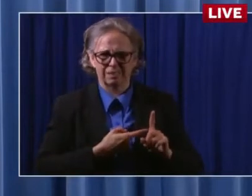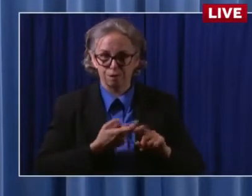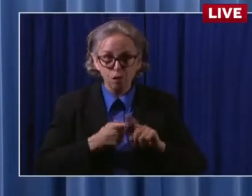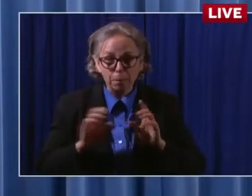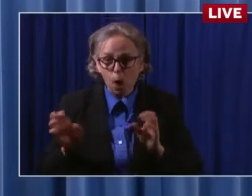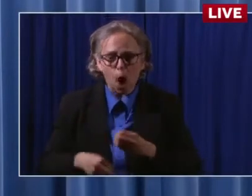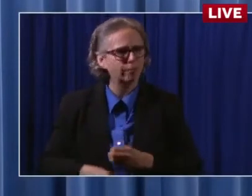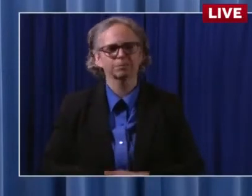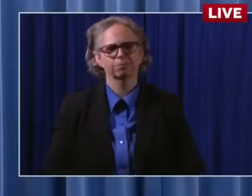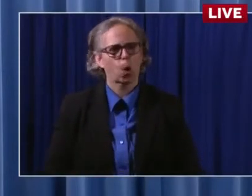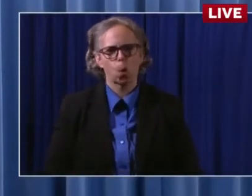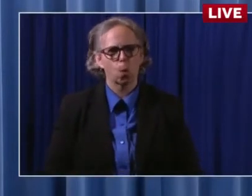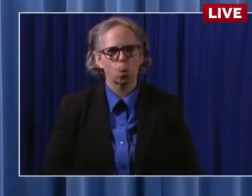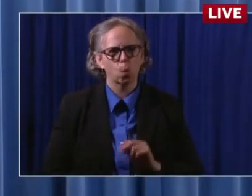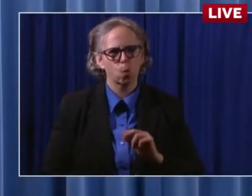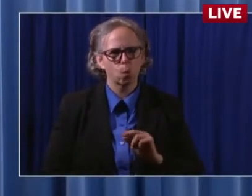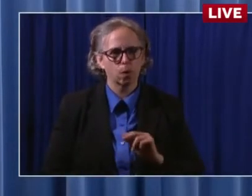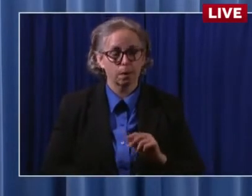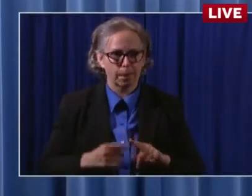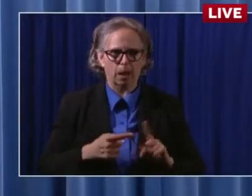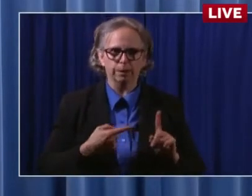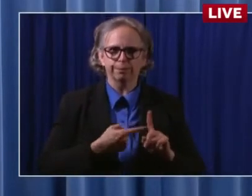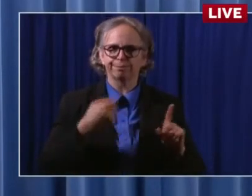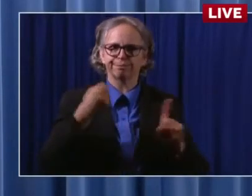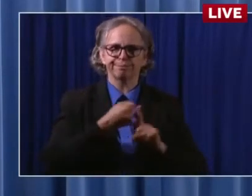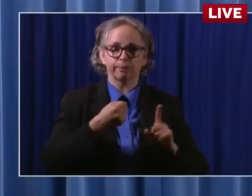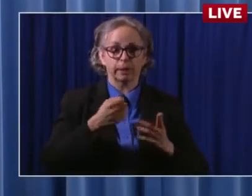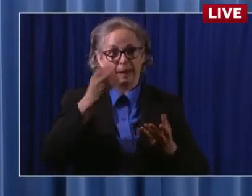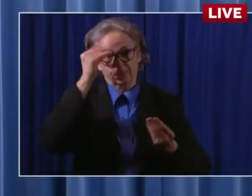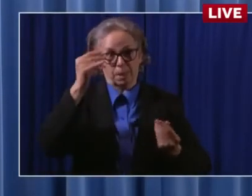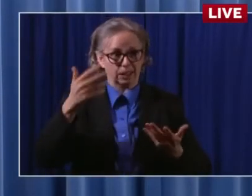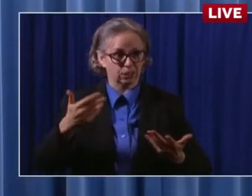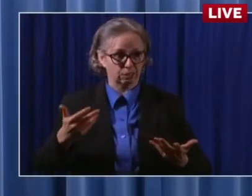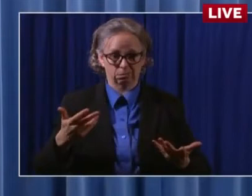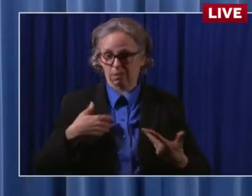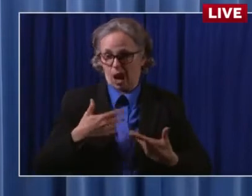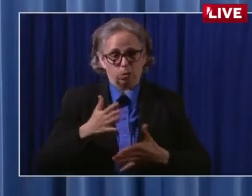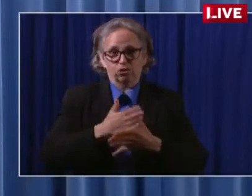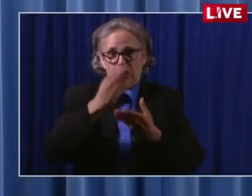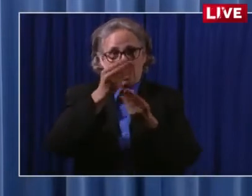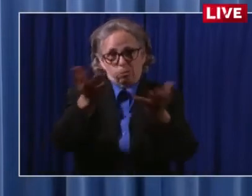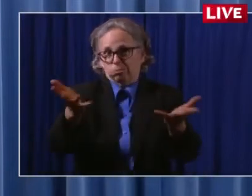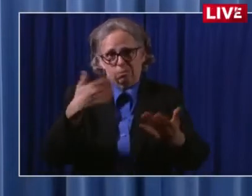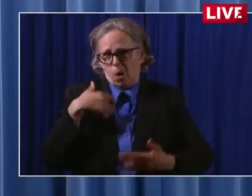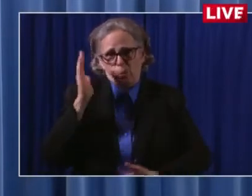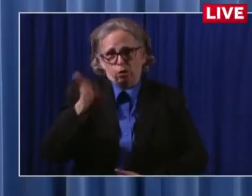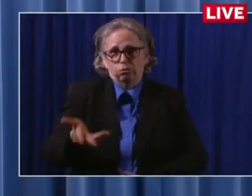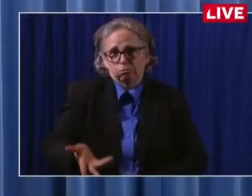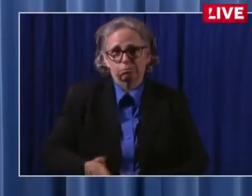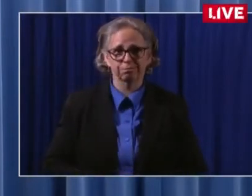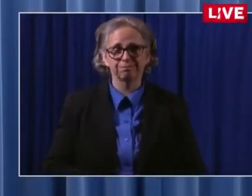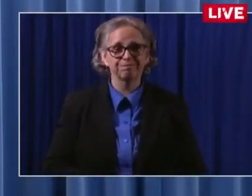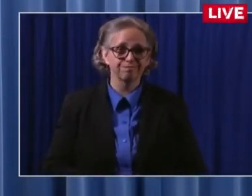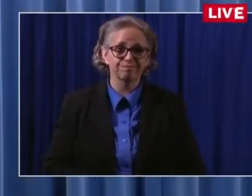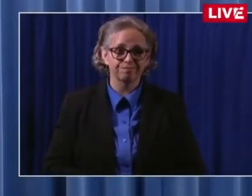SO OBVIOUSLY DID NOT GET IT IN THE OFFICE. BUT WE’RE GOING TO TRY TO SHARE ANY INFORMATION THAT WE HAVE.